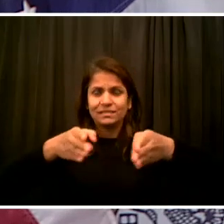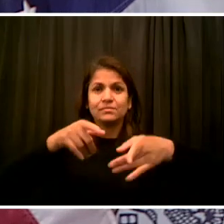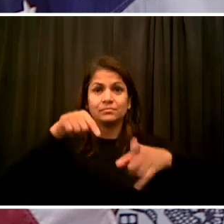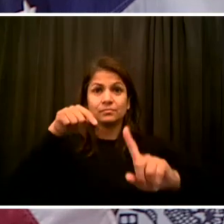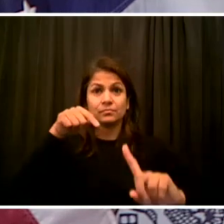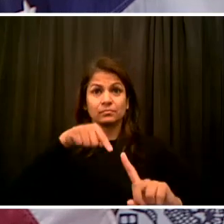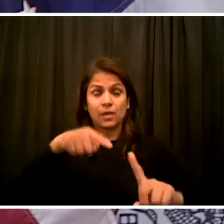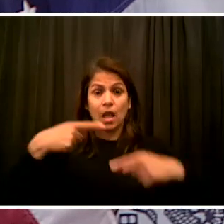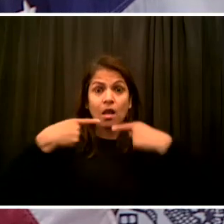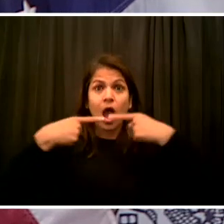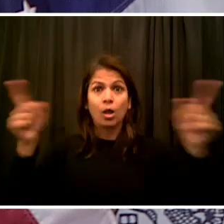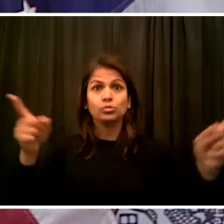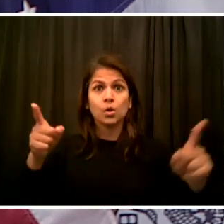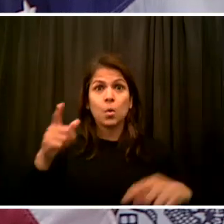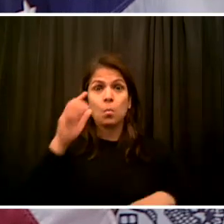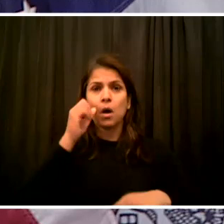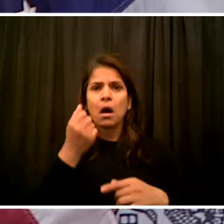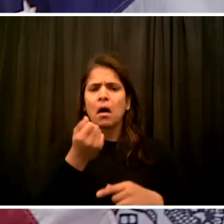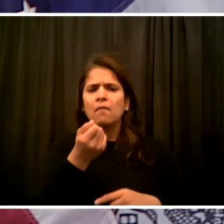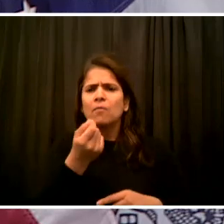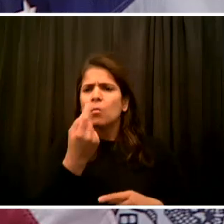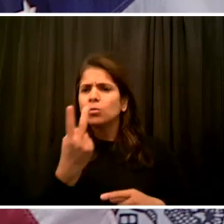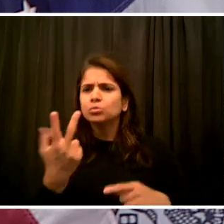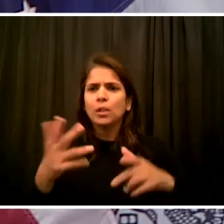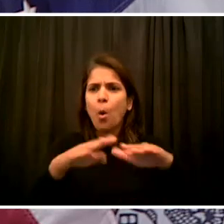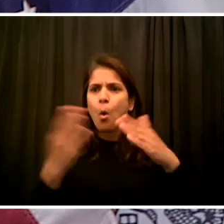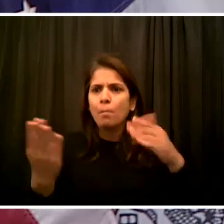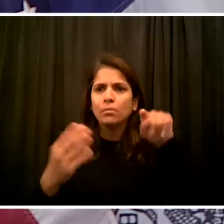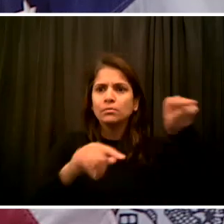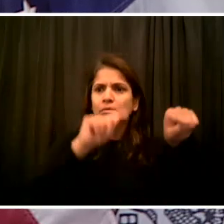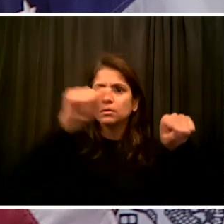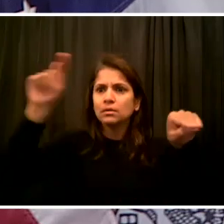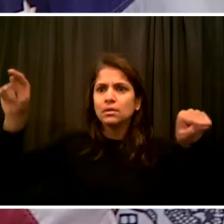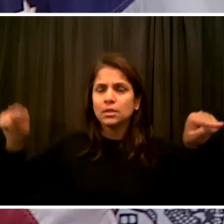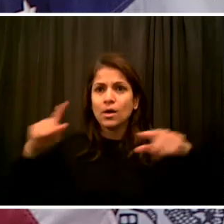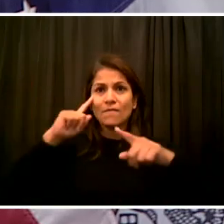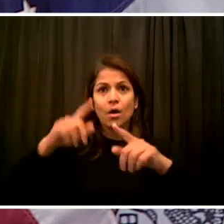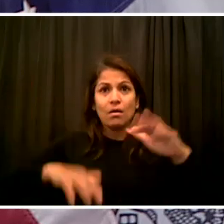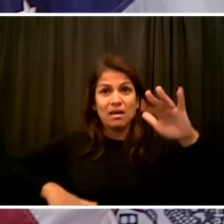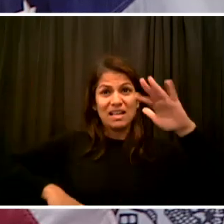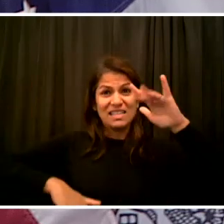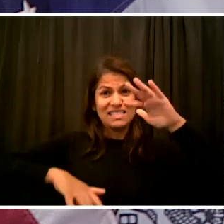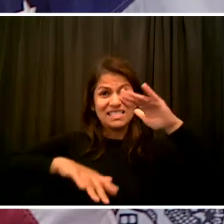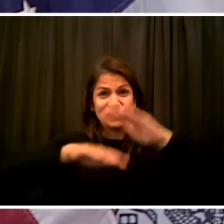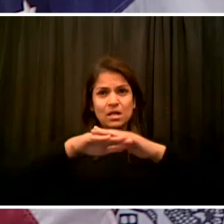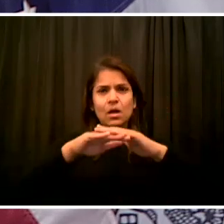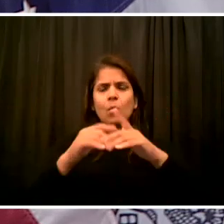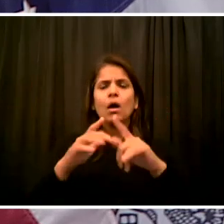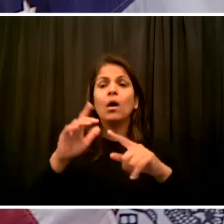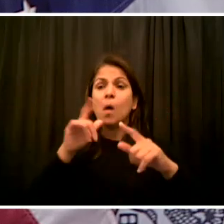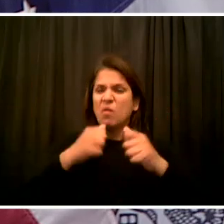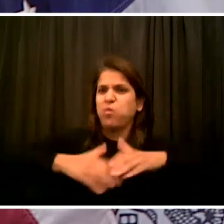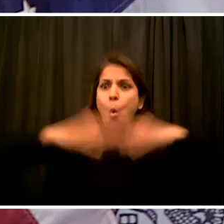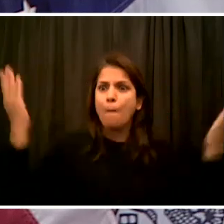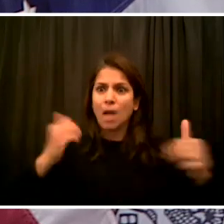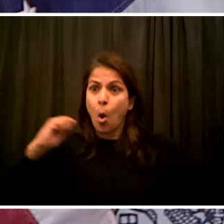BECAUSE OF BUDGET CUTS, THE FULL LIST OF WHAT WE'LL SEE THE D.O.T. ACCOMPLISH THIS YEAR? AND THE SECOND QUESTION IS THE